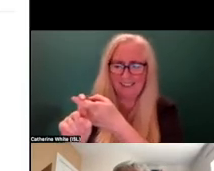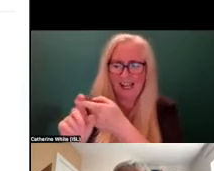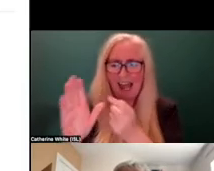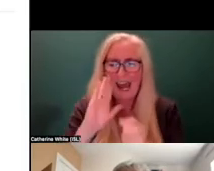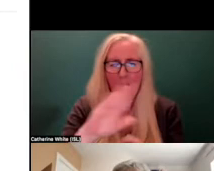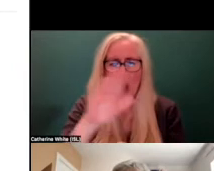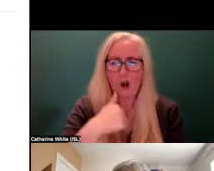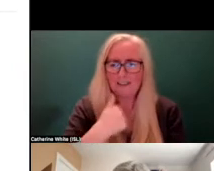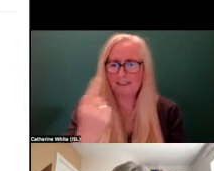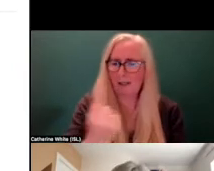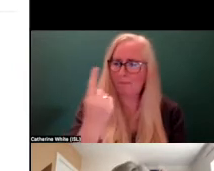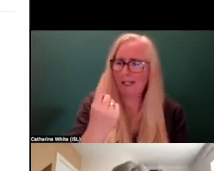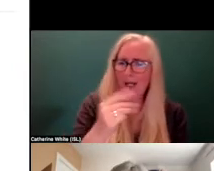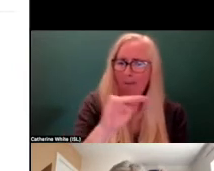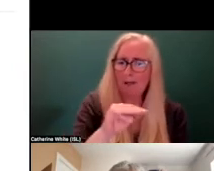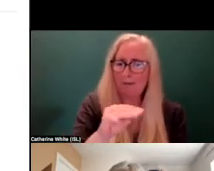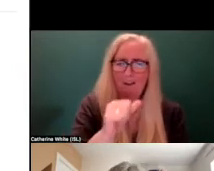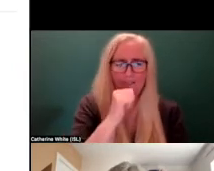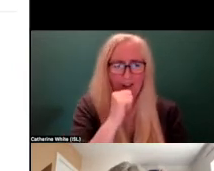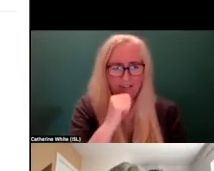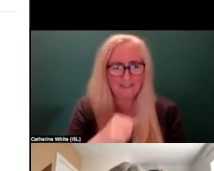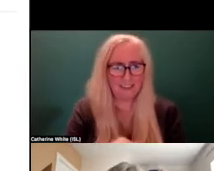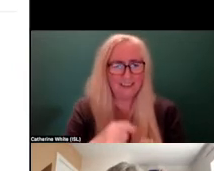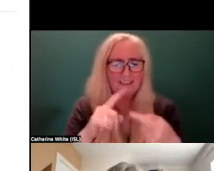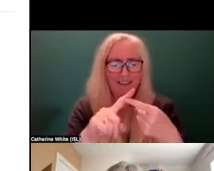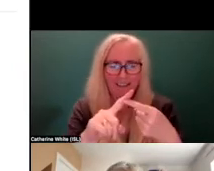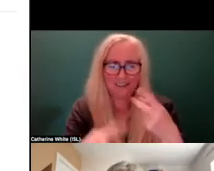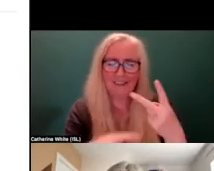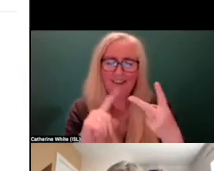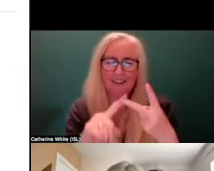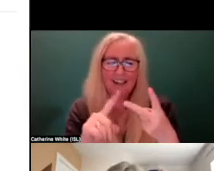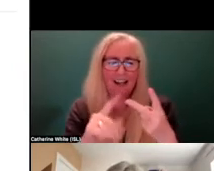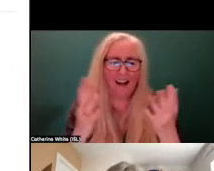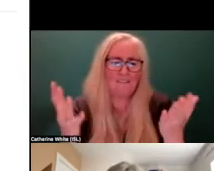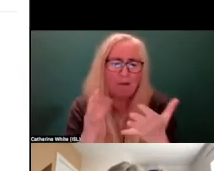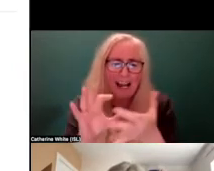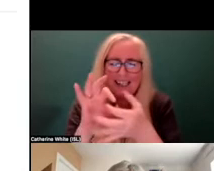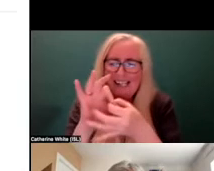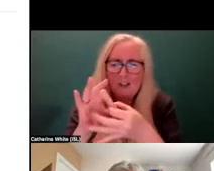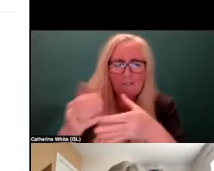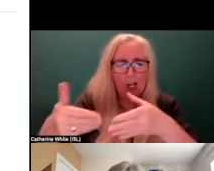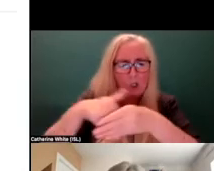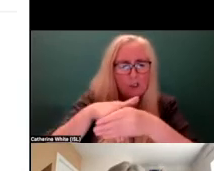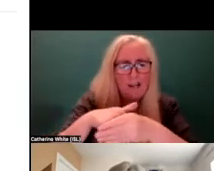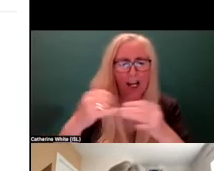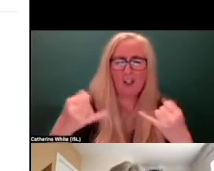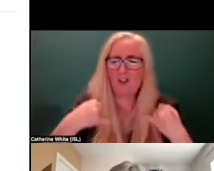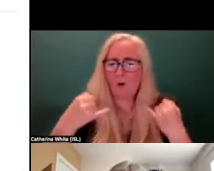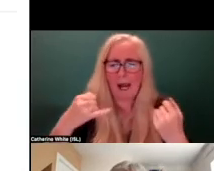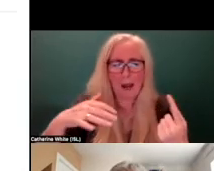around us being people that we rely for. The second one I think is around fostering our attachments to inclusive